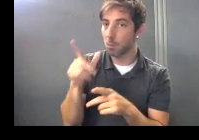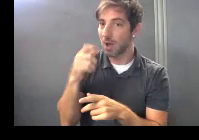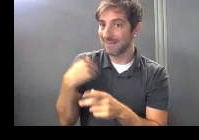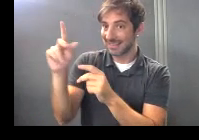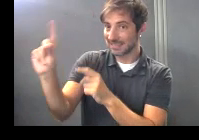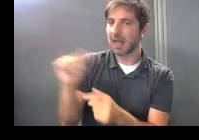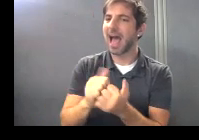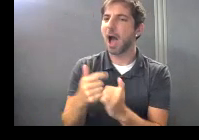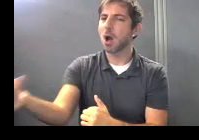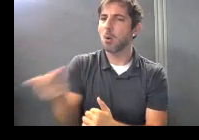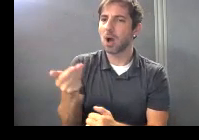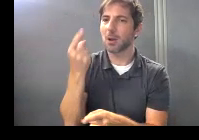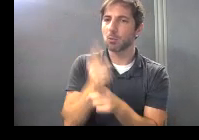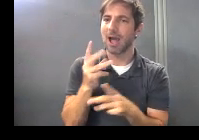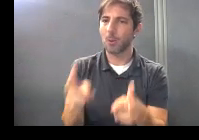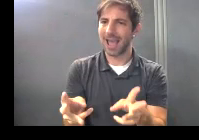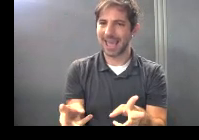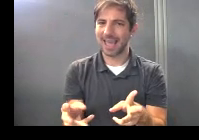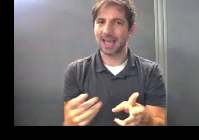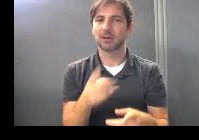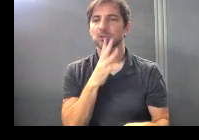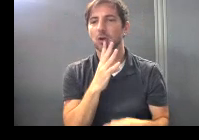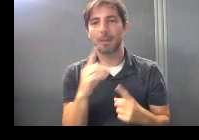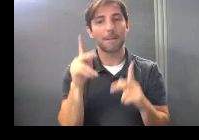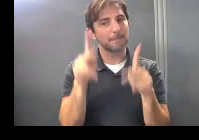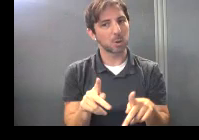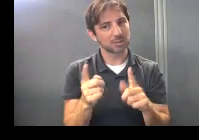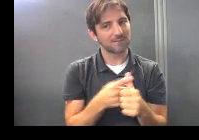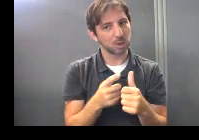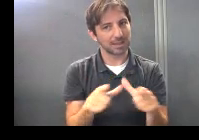WE TALK ABOUT PERSON FIRST LANGUAGE WHICH I'LL DISCUSS HERE.